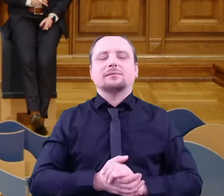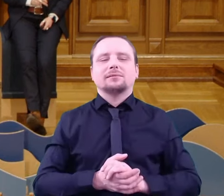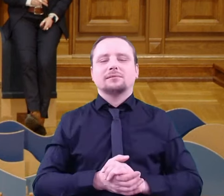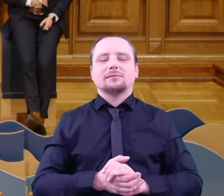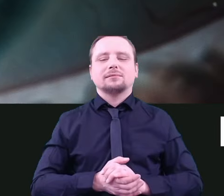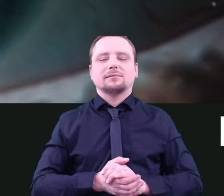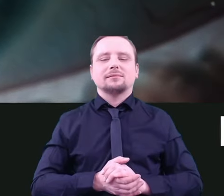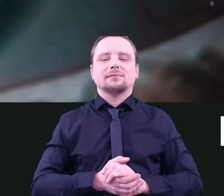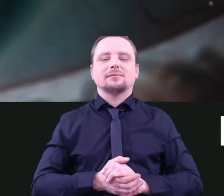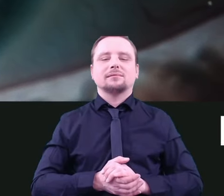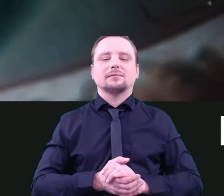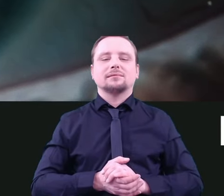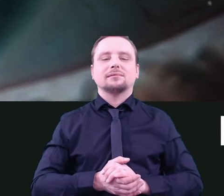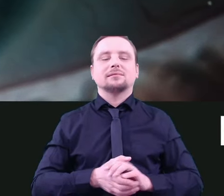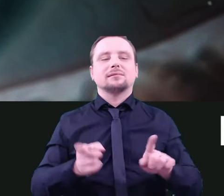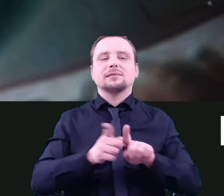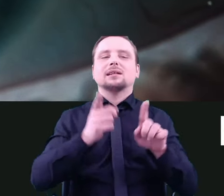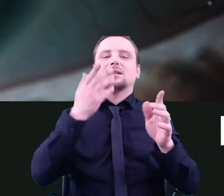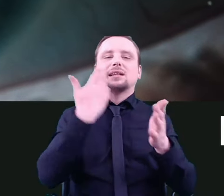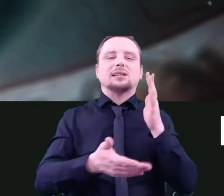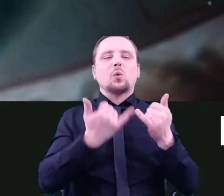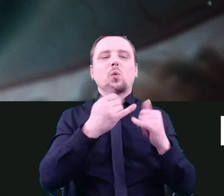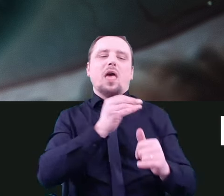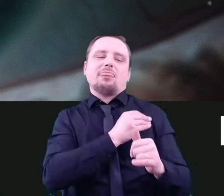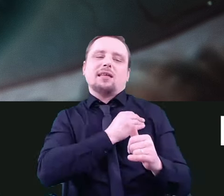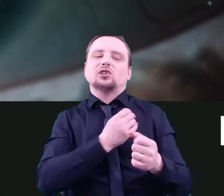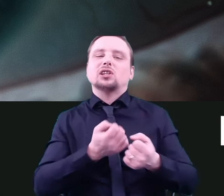Unethical actions can be a problem, too,